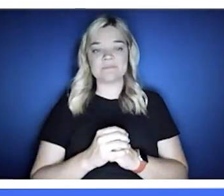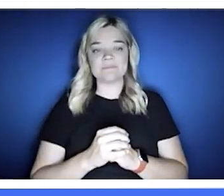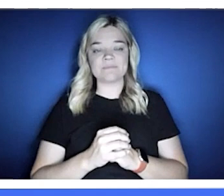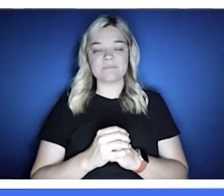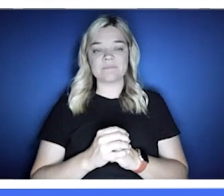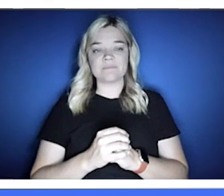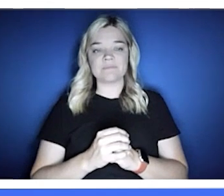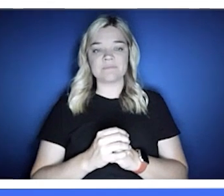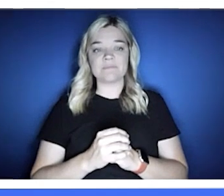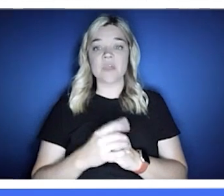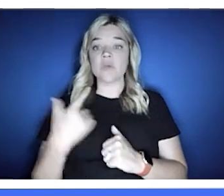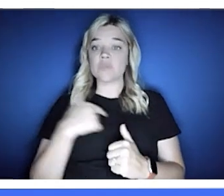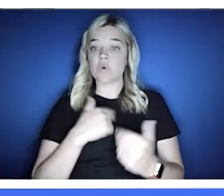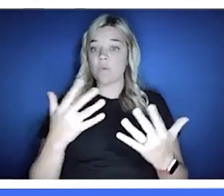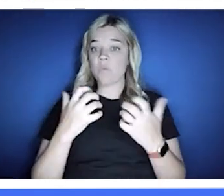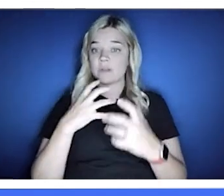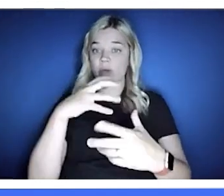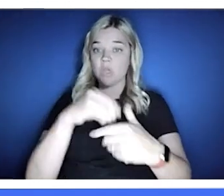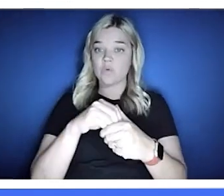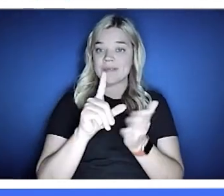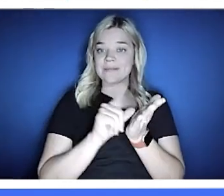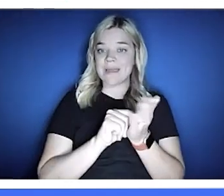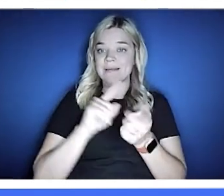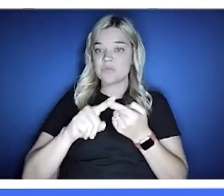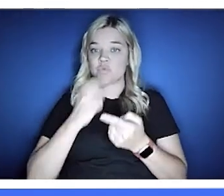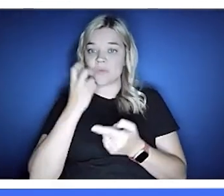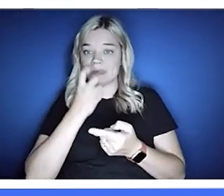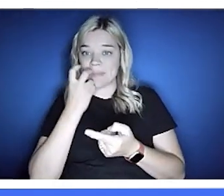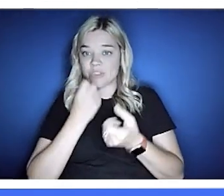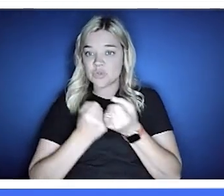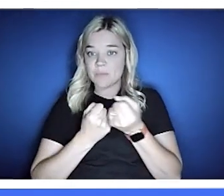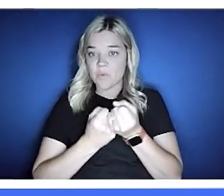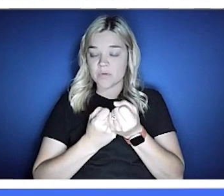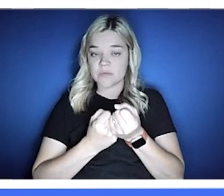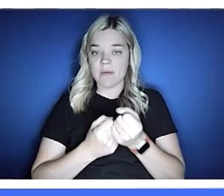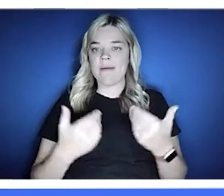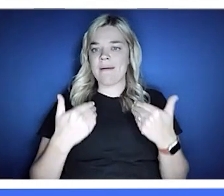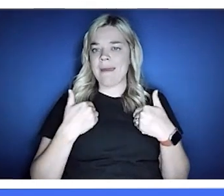So we want to include text-to-speech support. Having a simple interface, like if there